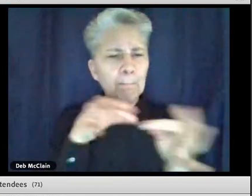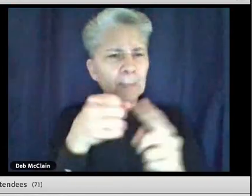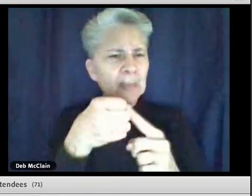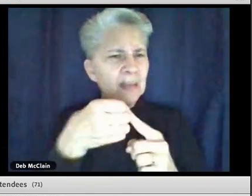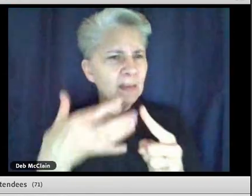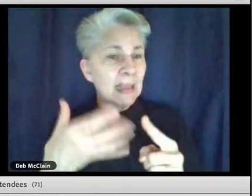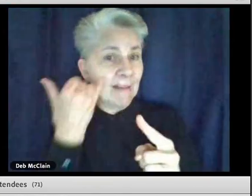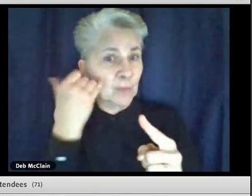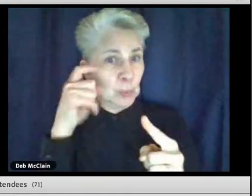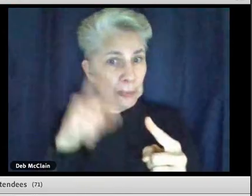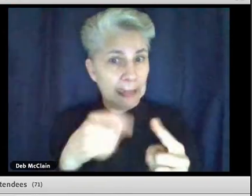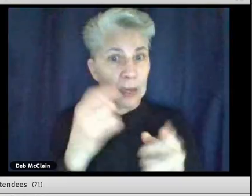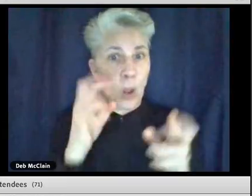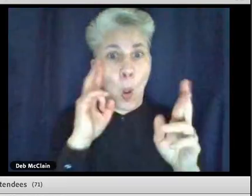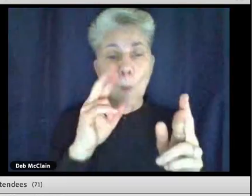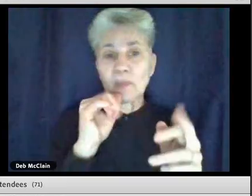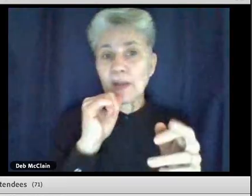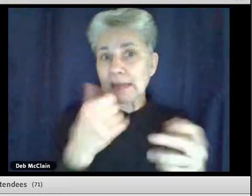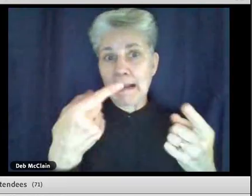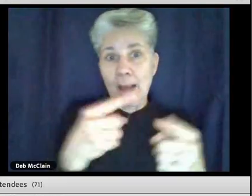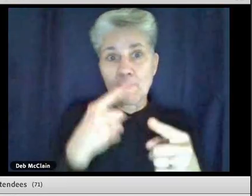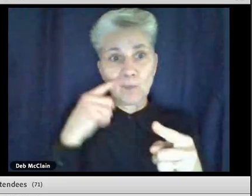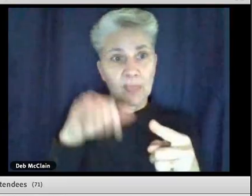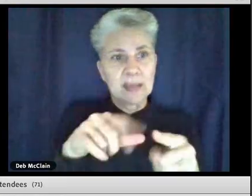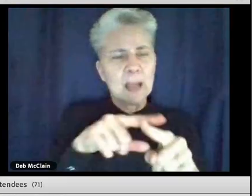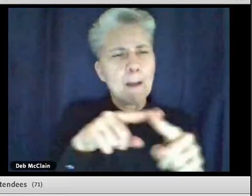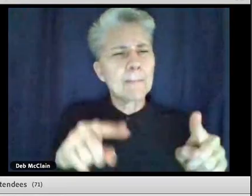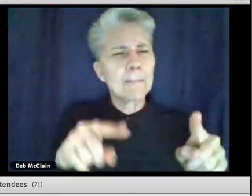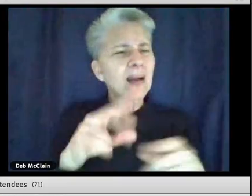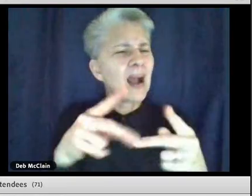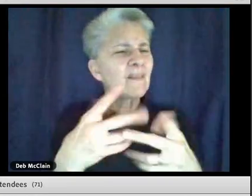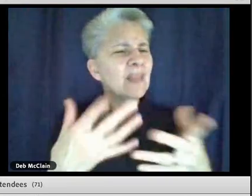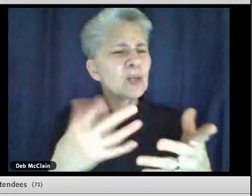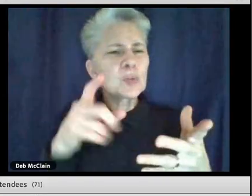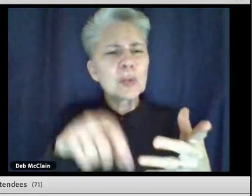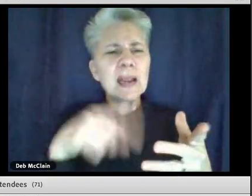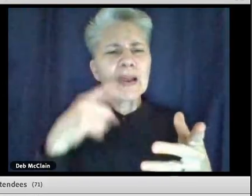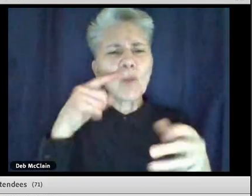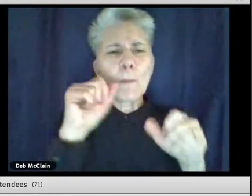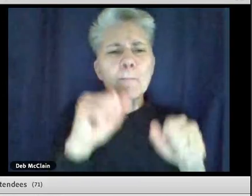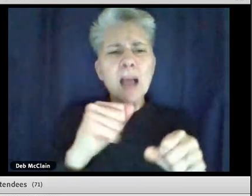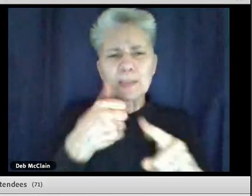Hopefully things won't go this way, but, you know, what kind of things do you need for a possible self-quarantine?